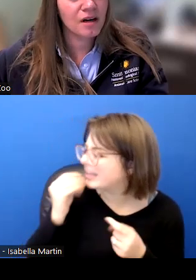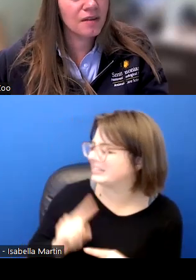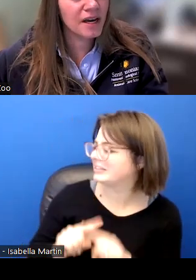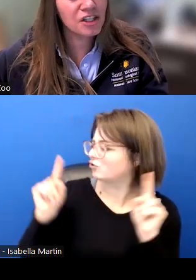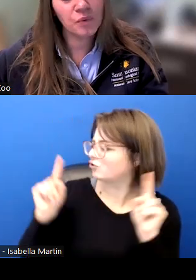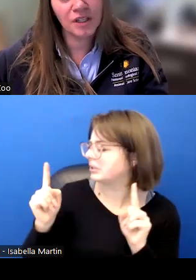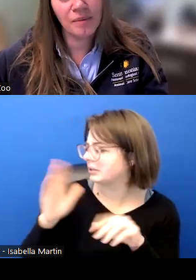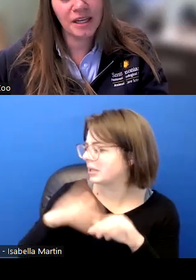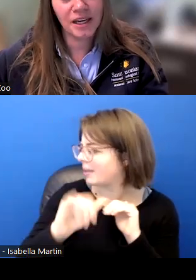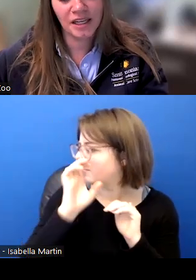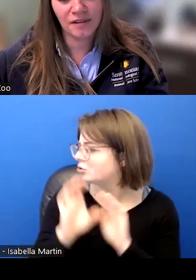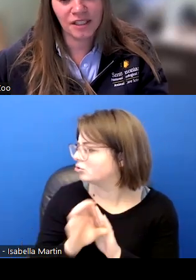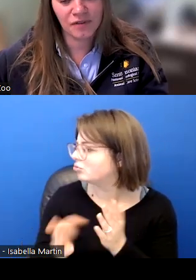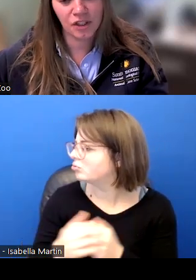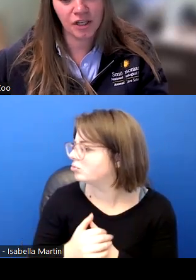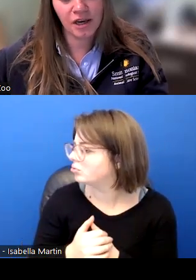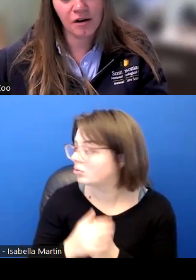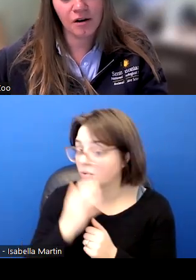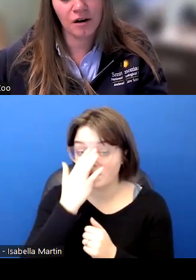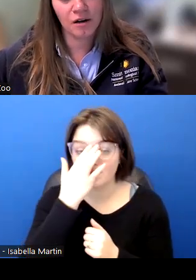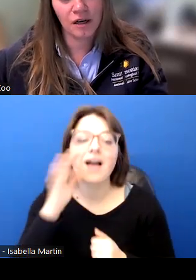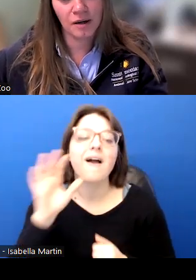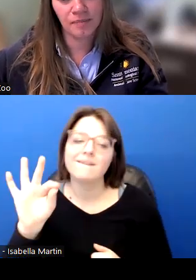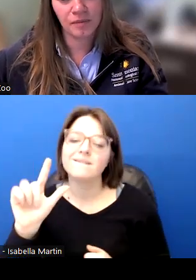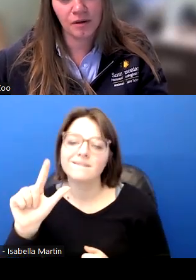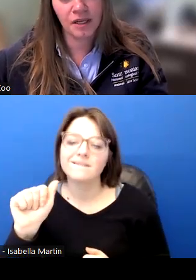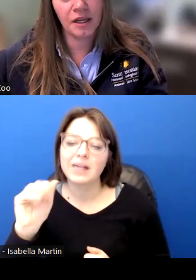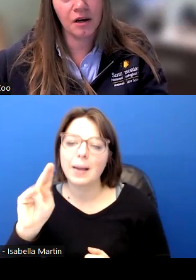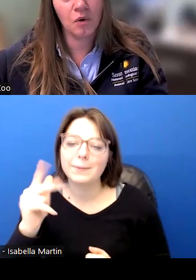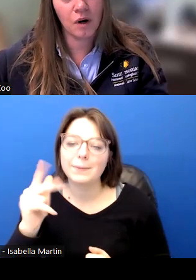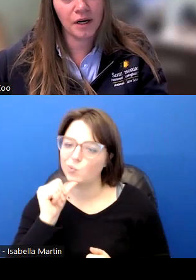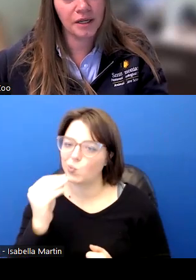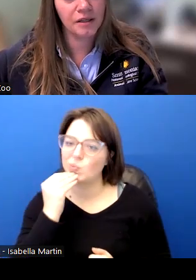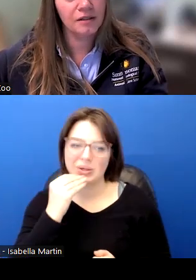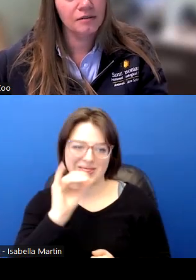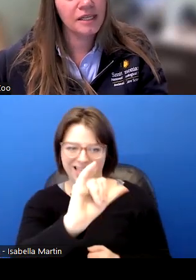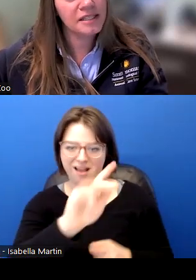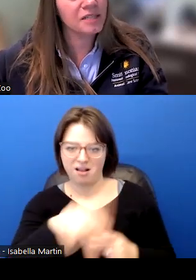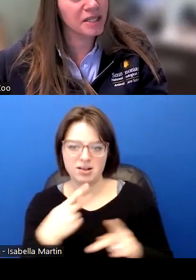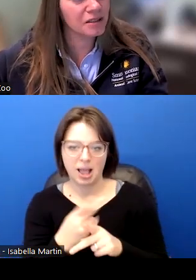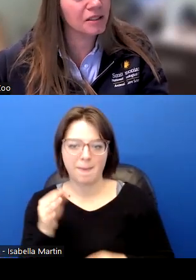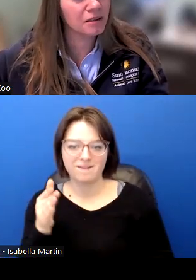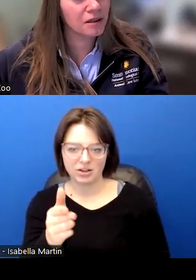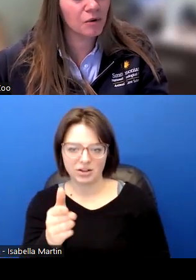Erin: uh they actually would not be getting any of these fish. They are um eating aquatic insects basically